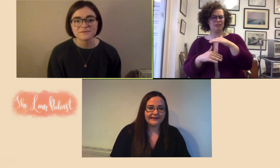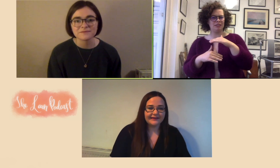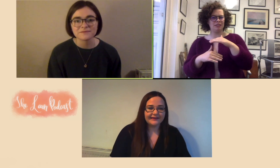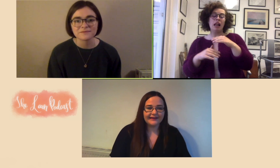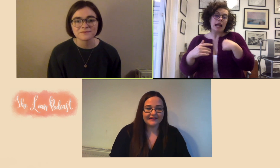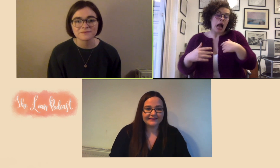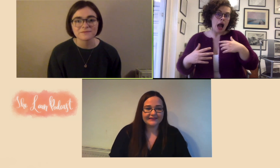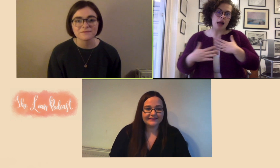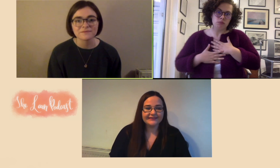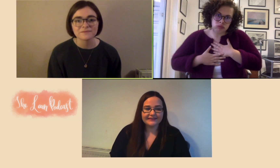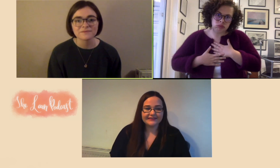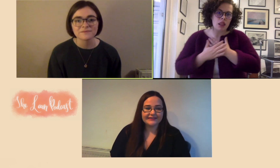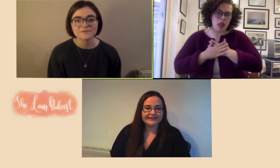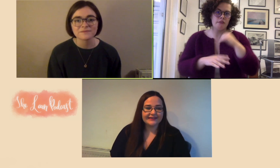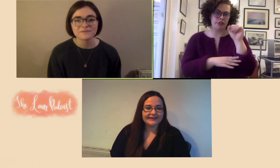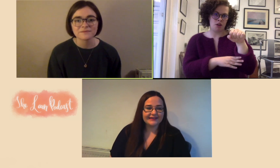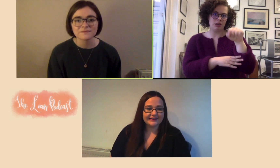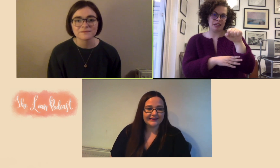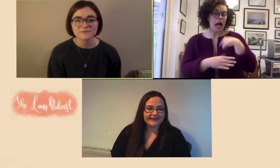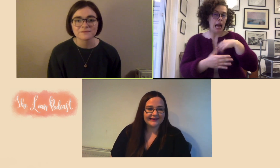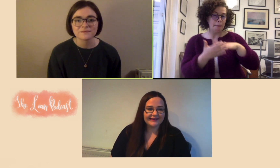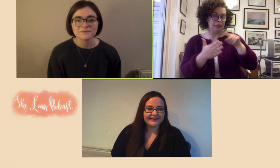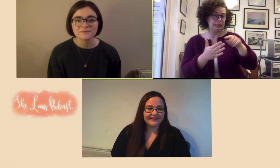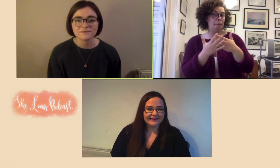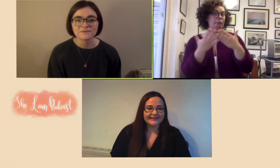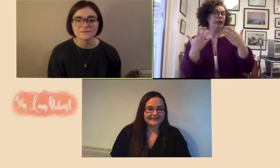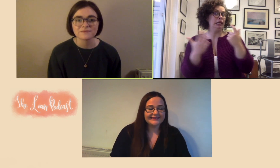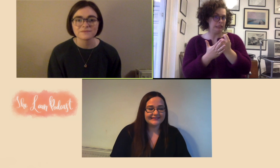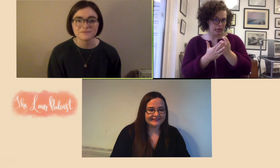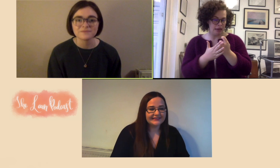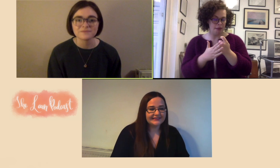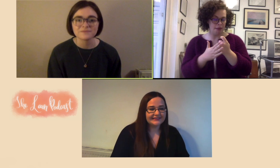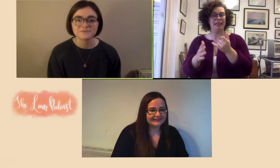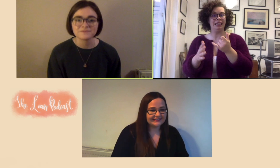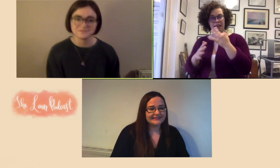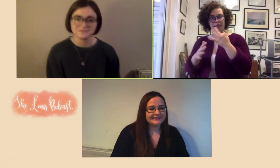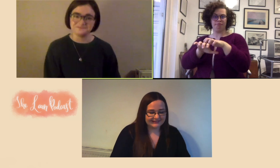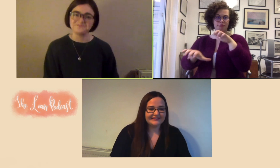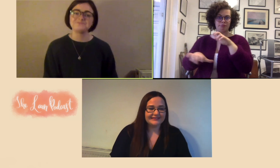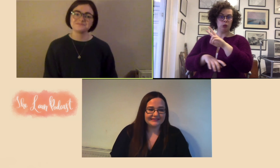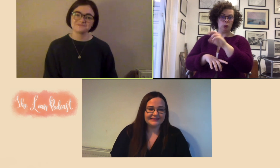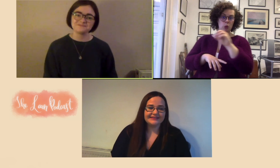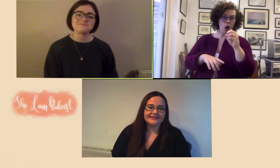So the small intimate ones you'd have all cameras on because it's more conversational. But it's interesting on both sides.